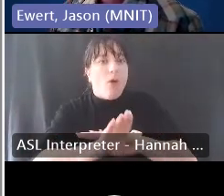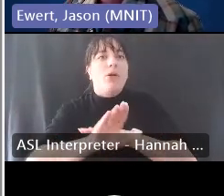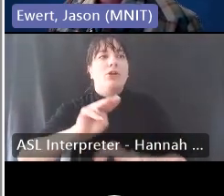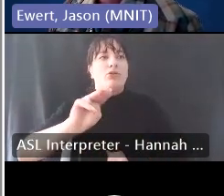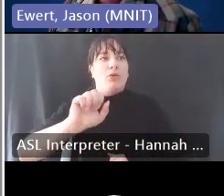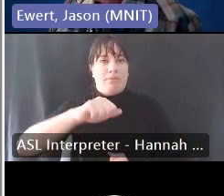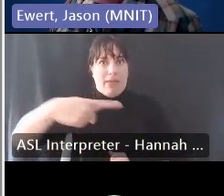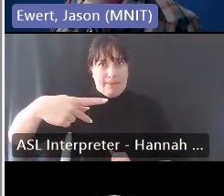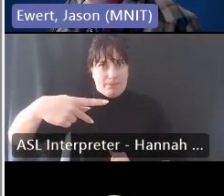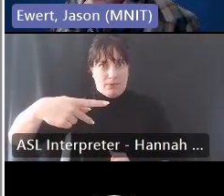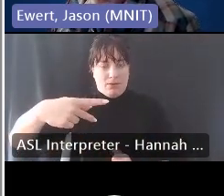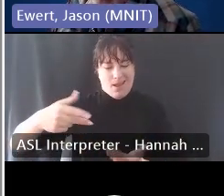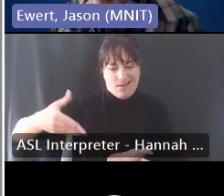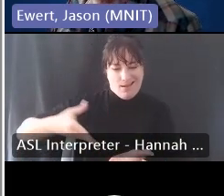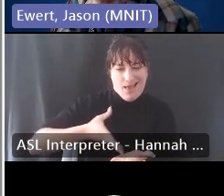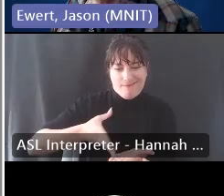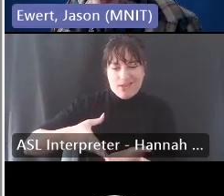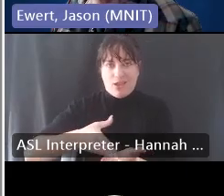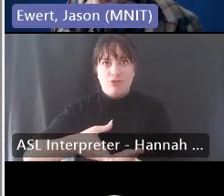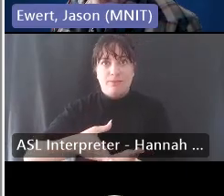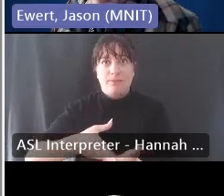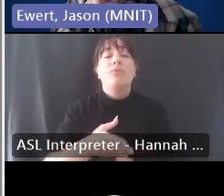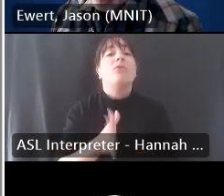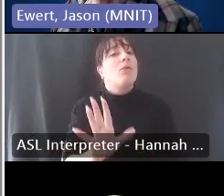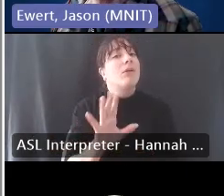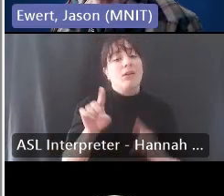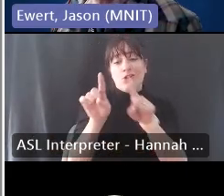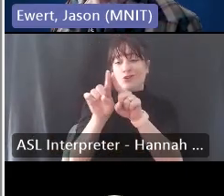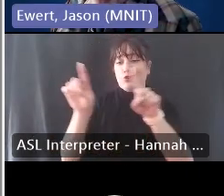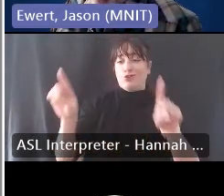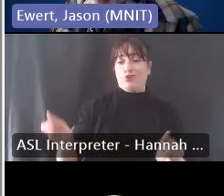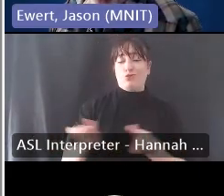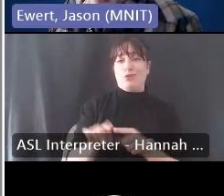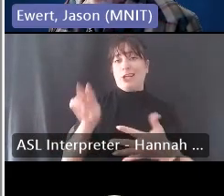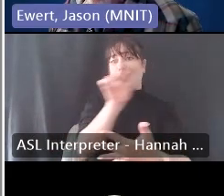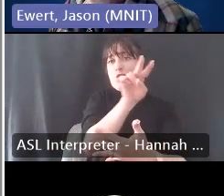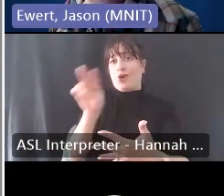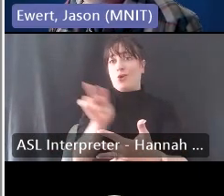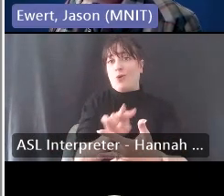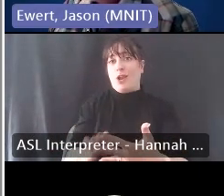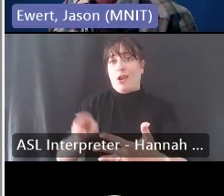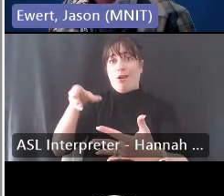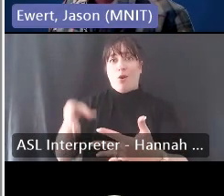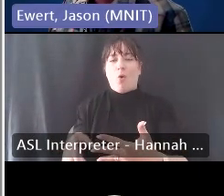And what happens with screen readers is they operate in two modes.